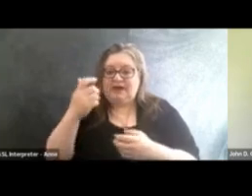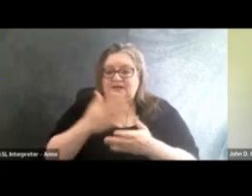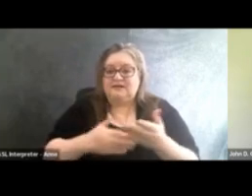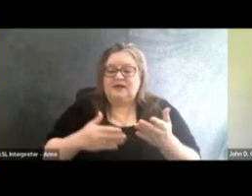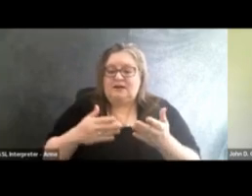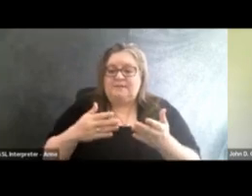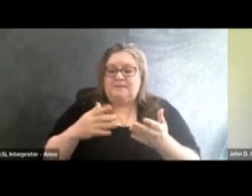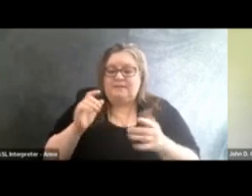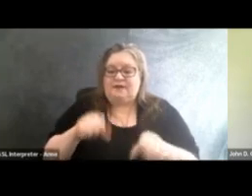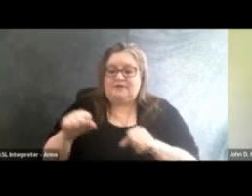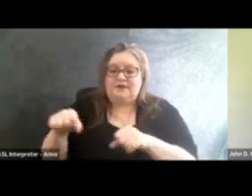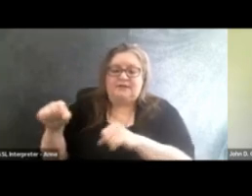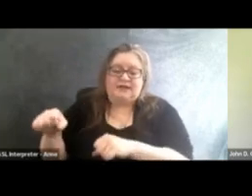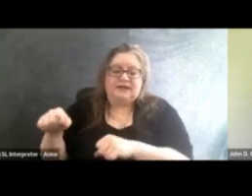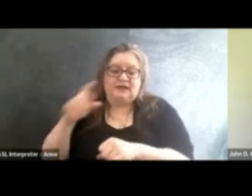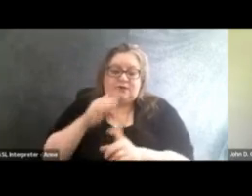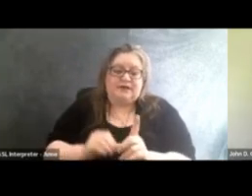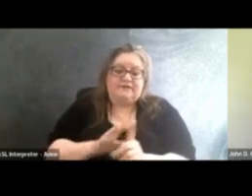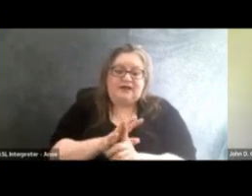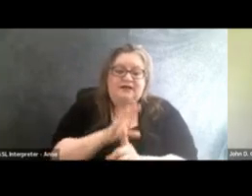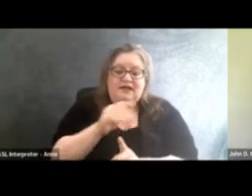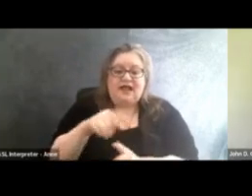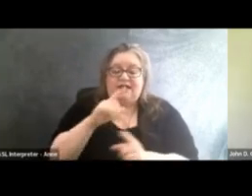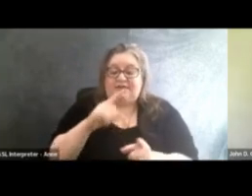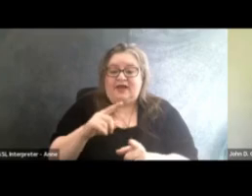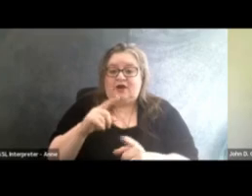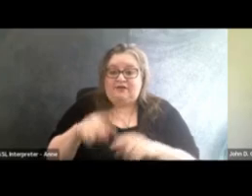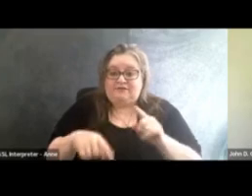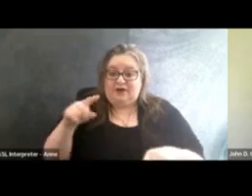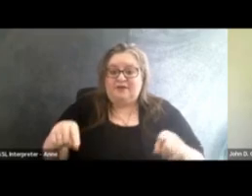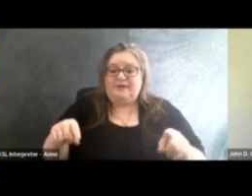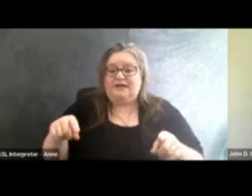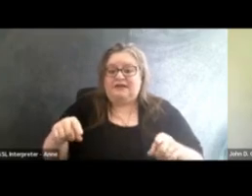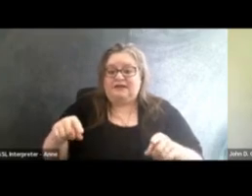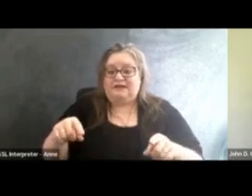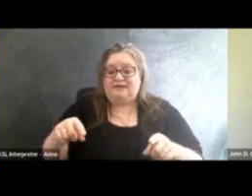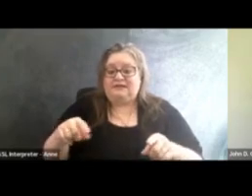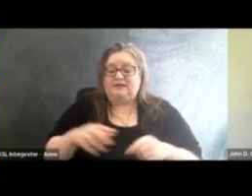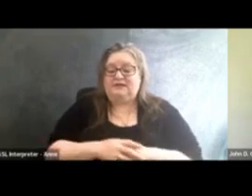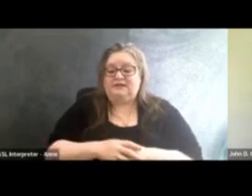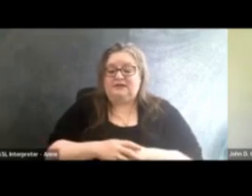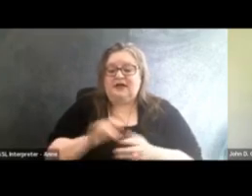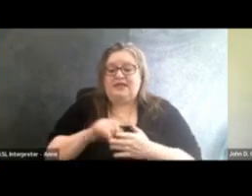these abilities are affected, and they are the variabilities, very abilities that we need to